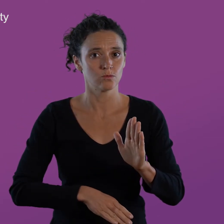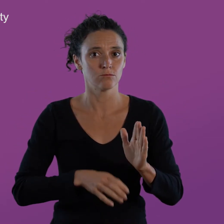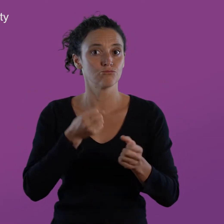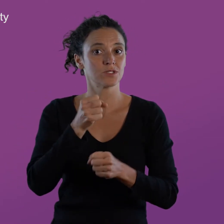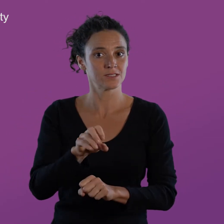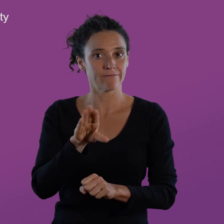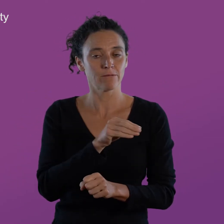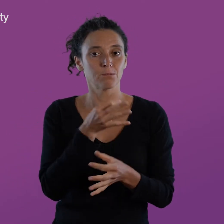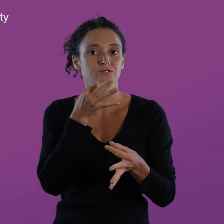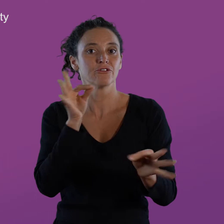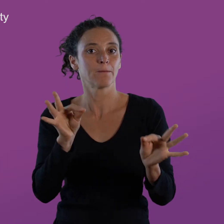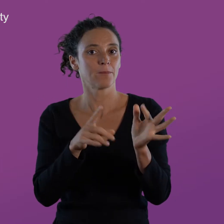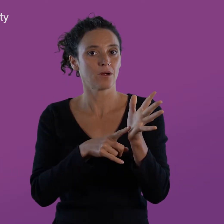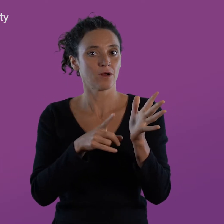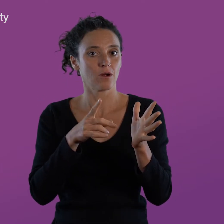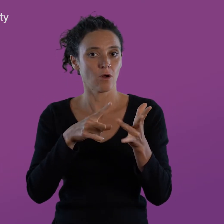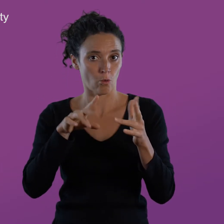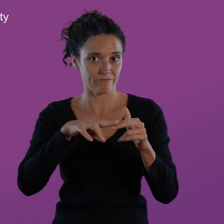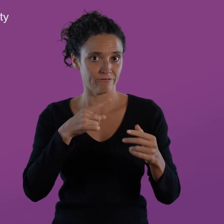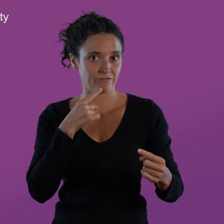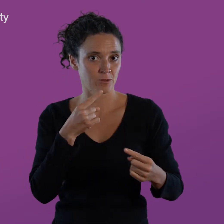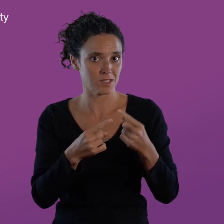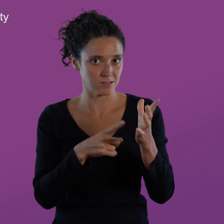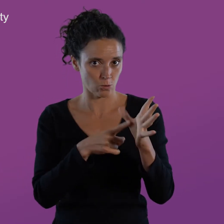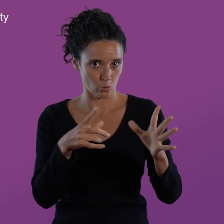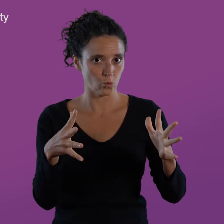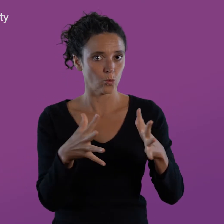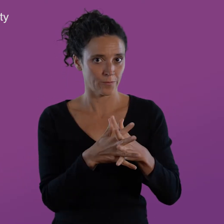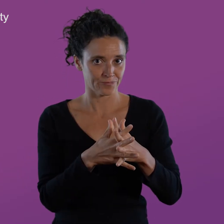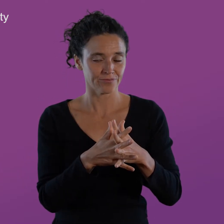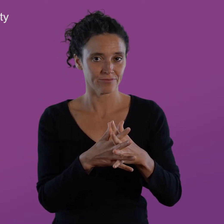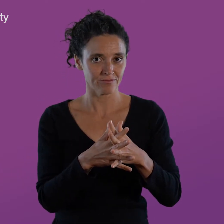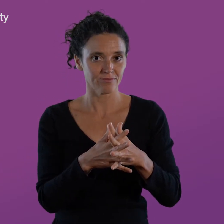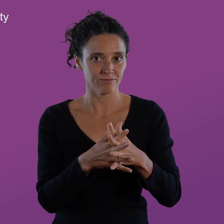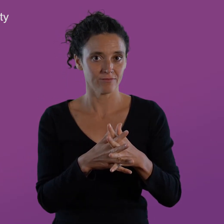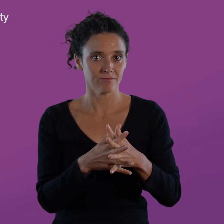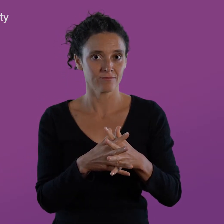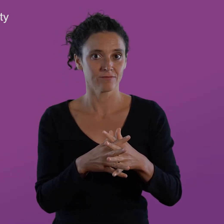a private session can be kept confidential even after the Royal Commission ends. It is protected from disclosure by law and cannot be subpoenaed or disclosed under Freedom of Information legislation.